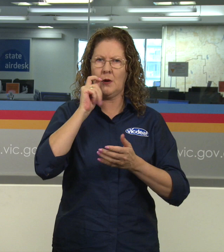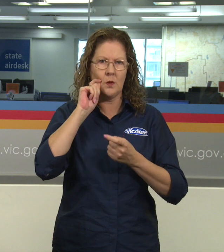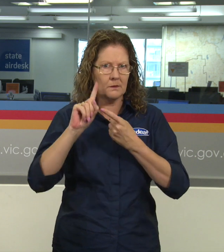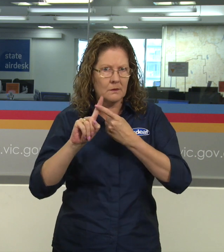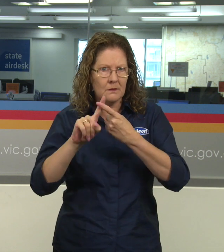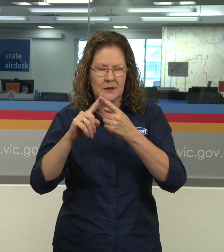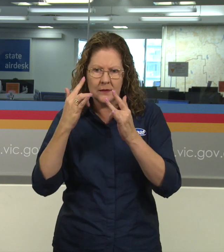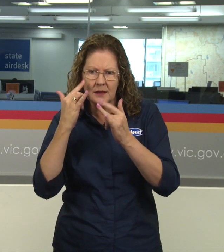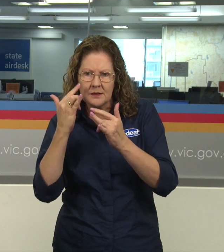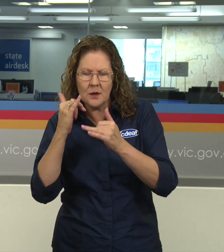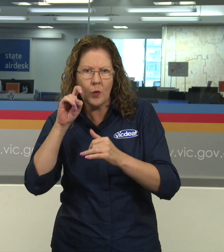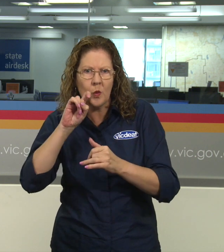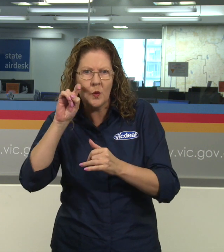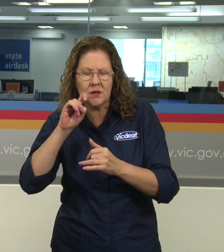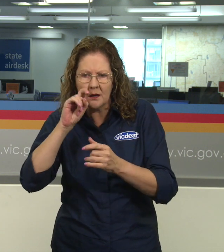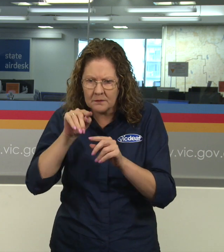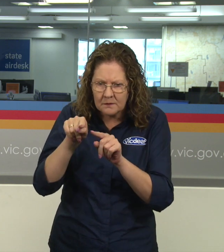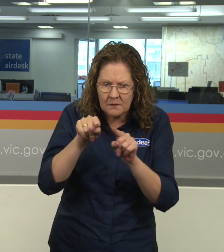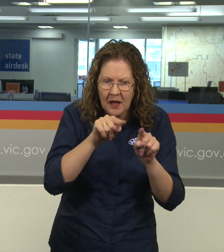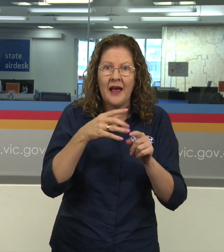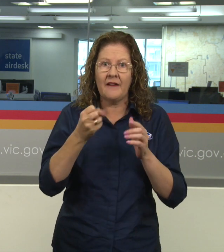The water treatment plants are working very hard.